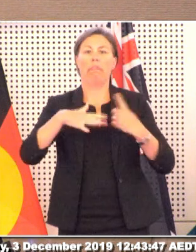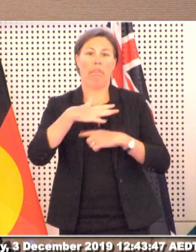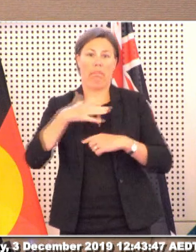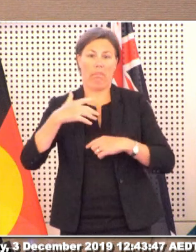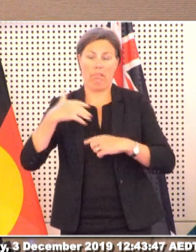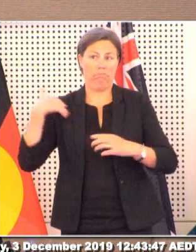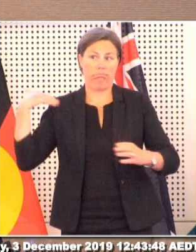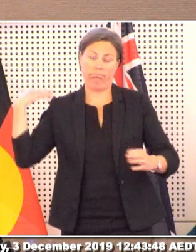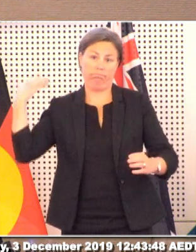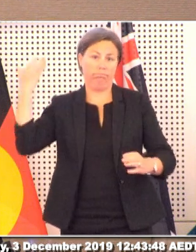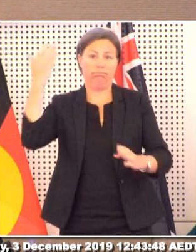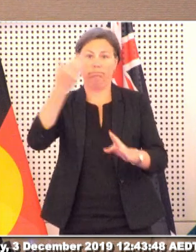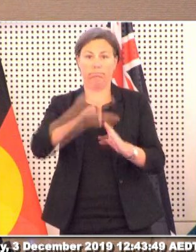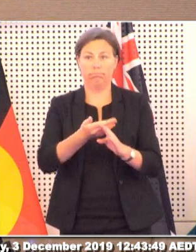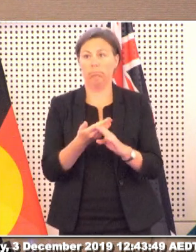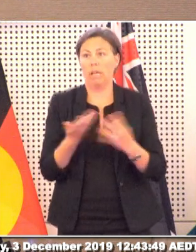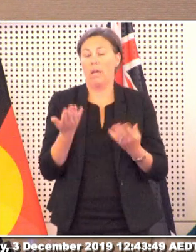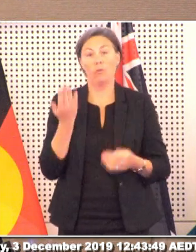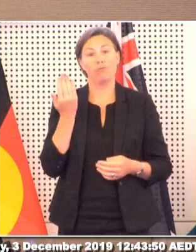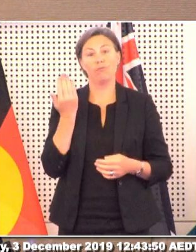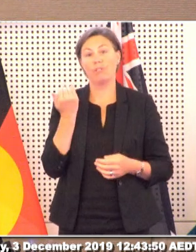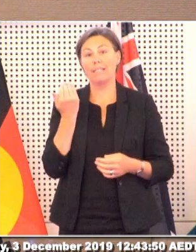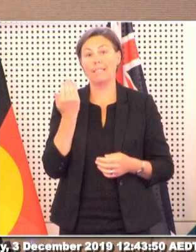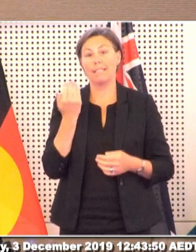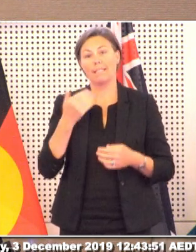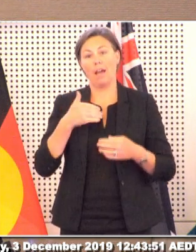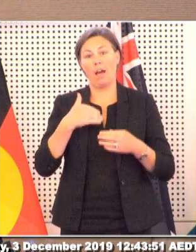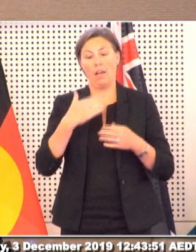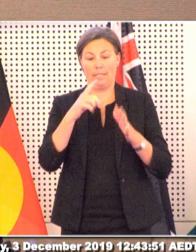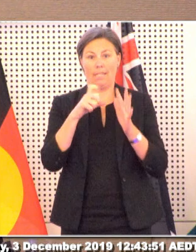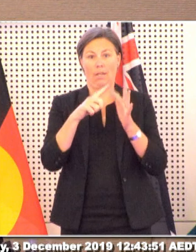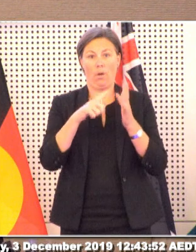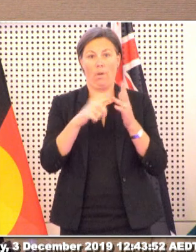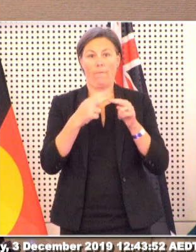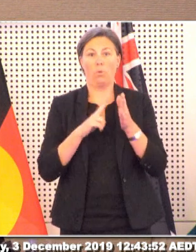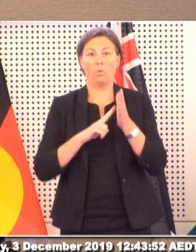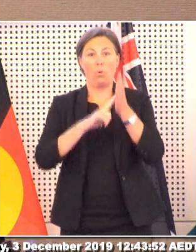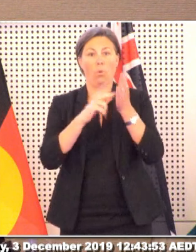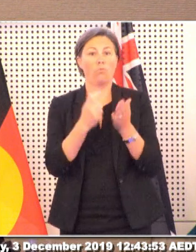Perhaps some of the more recent appointments were the CEO of the North Richmond Community Health Centre.